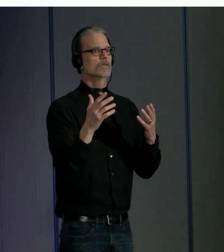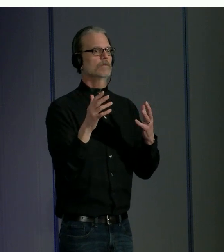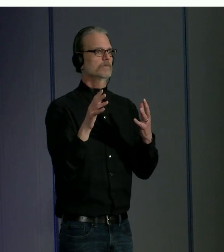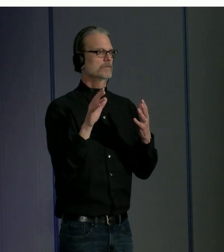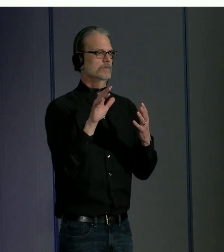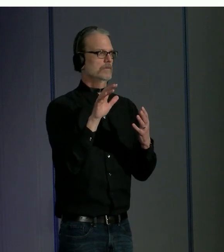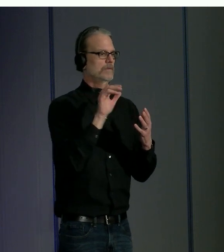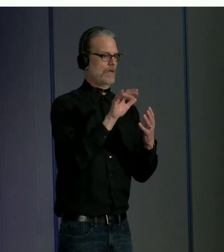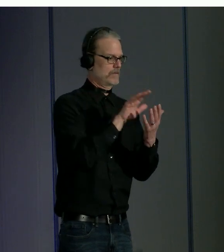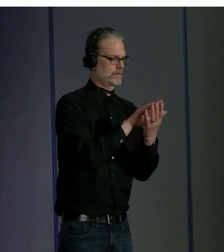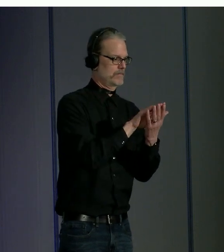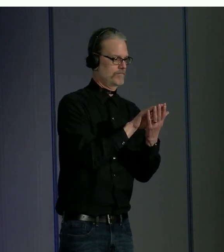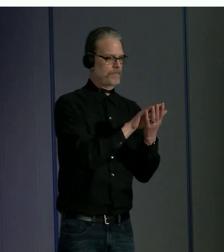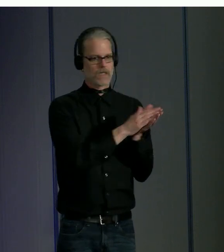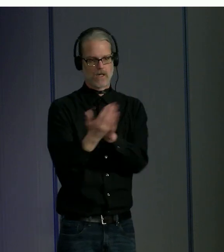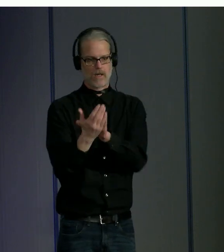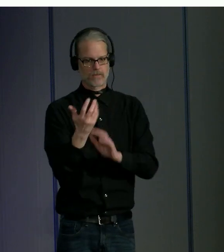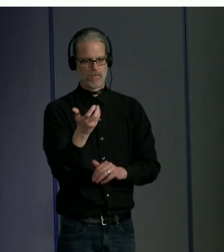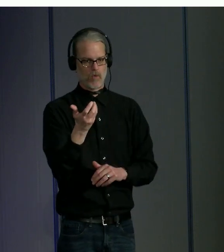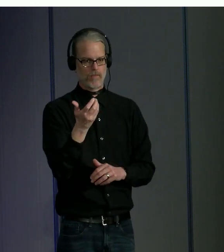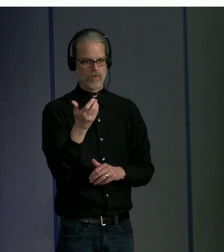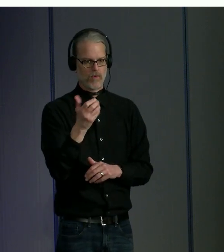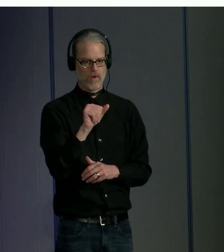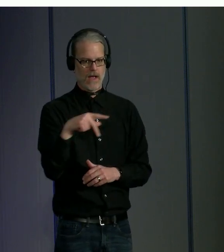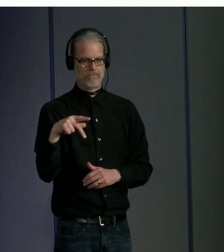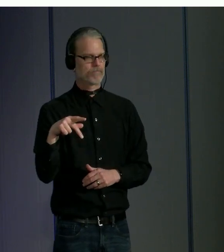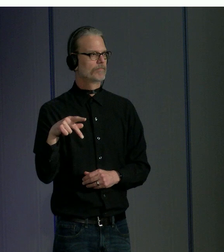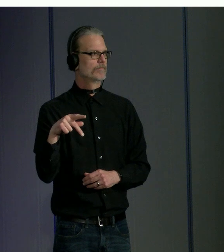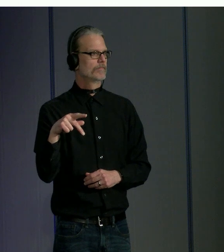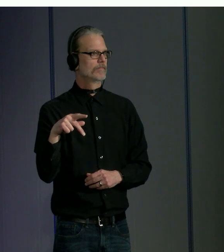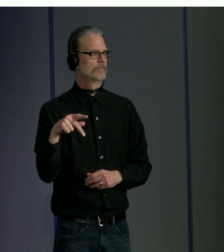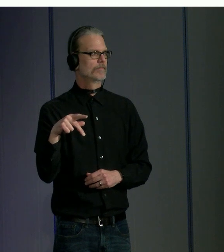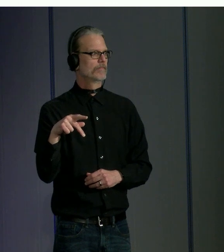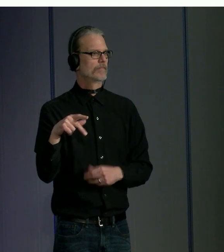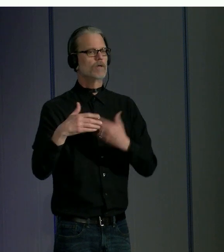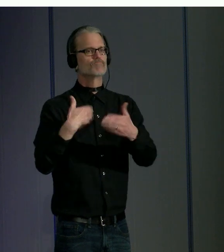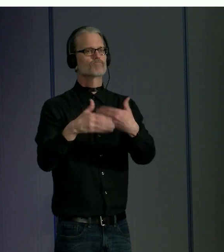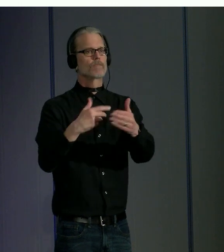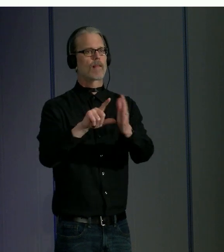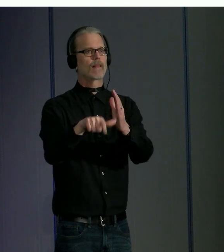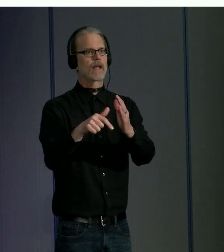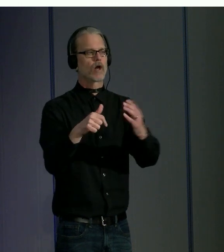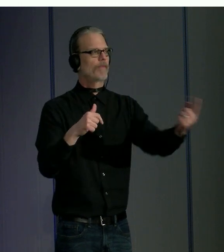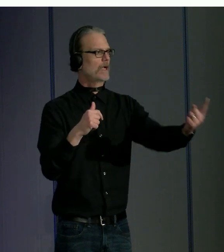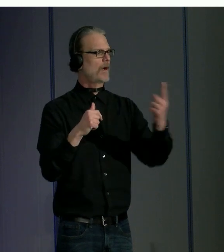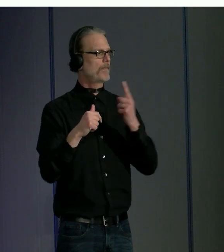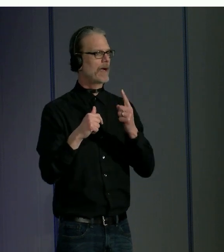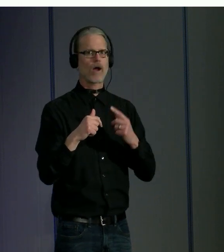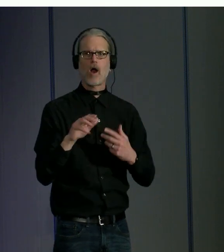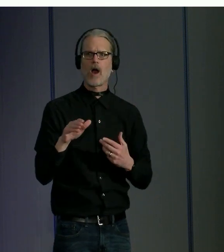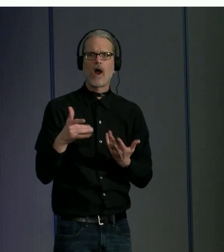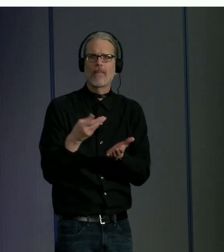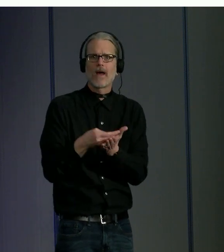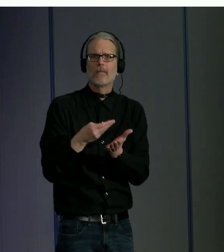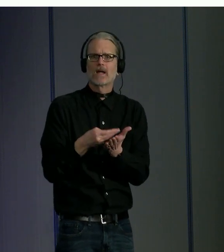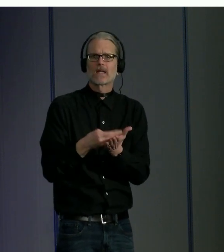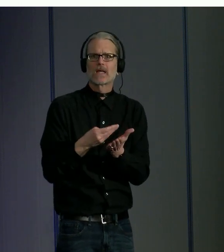thing into a mobile app. And then they come back and they're surprised, oh, the money is not there.